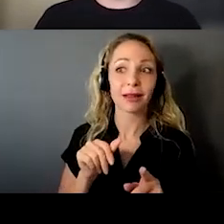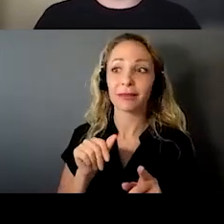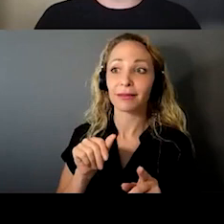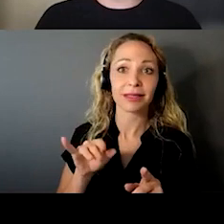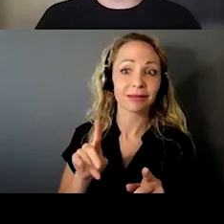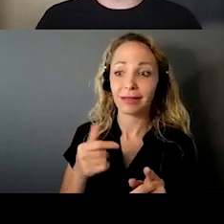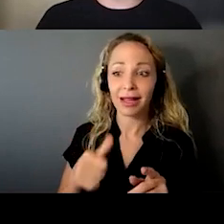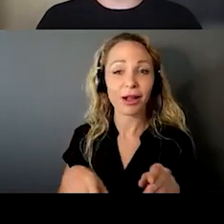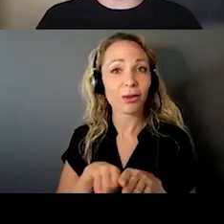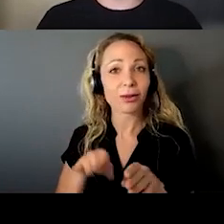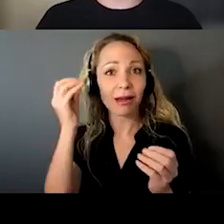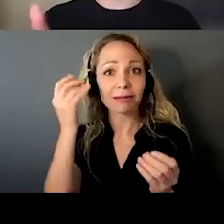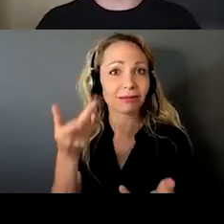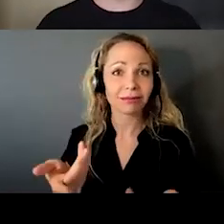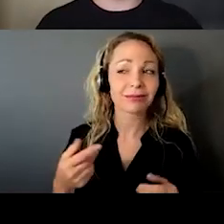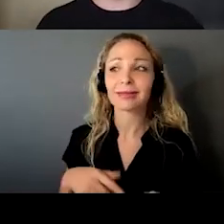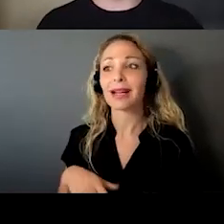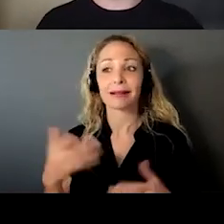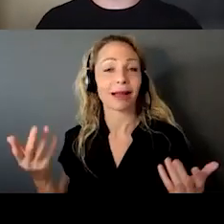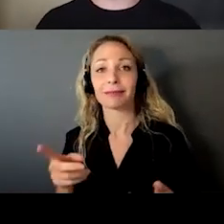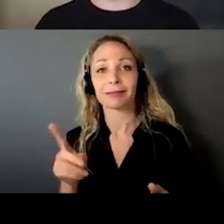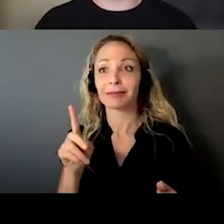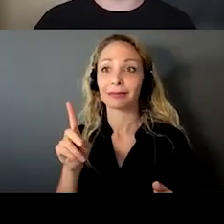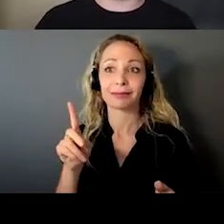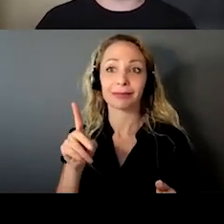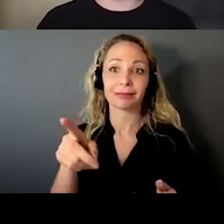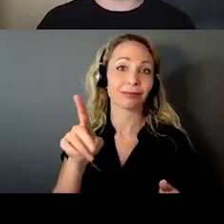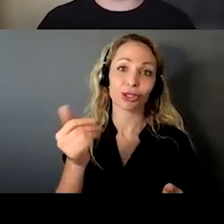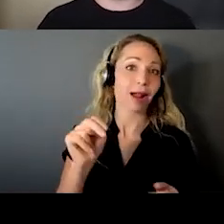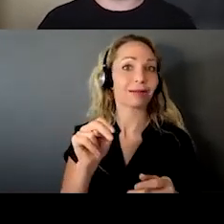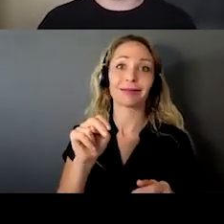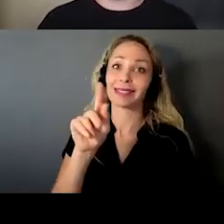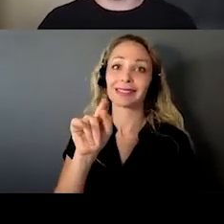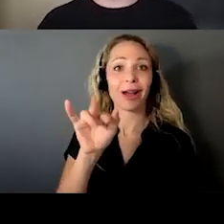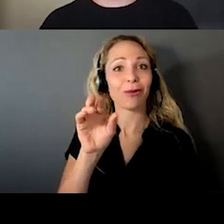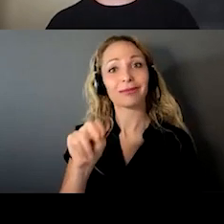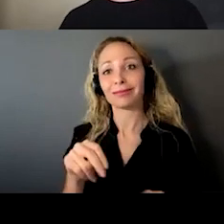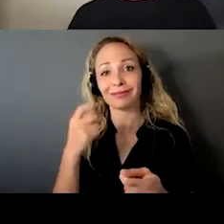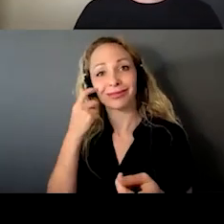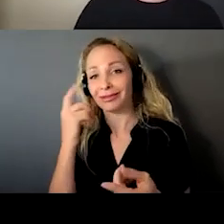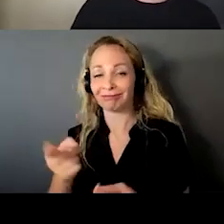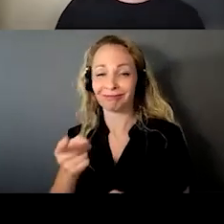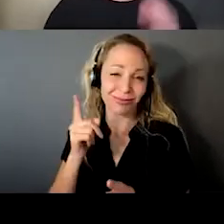TYRON JUST TOTALLY NAILED THIS IN TELLING LIKE THE--